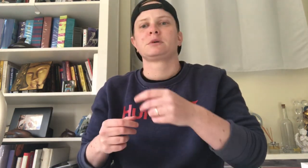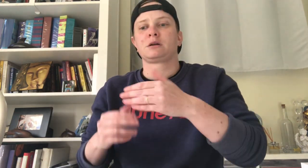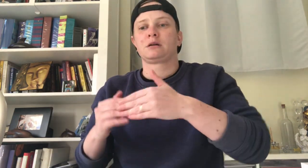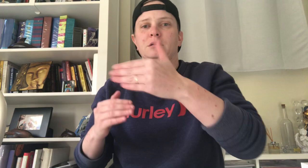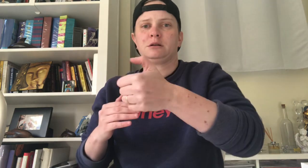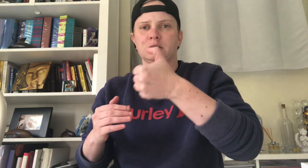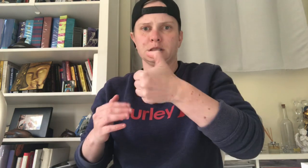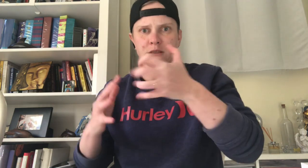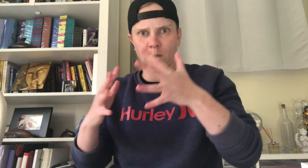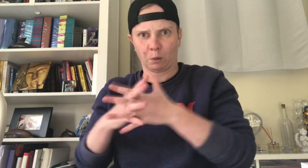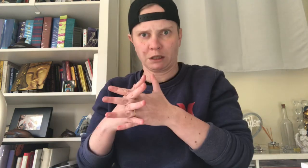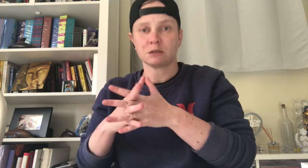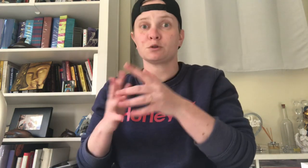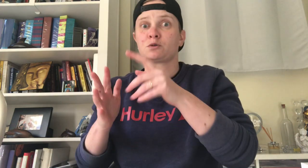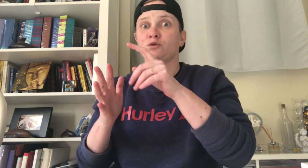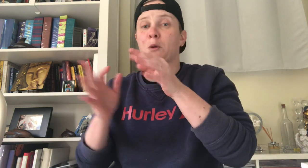then the next interval will be 6 weeks time